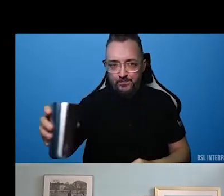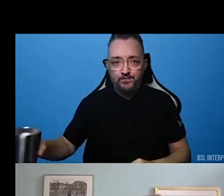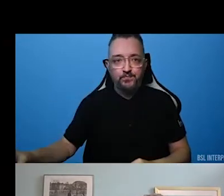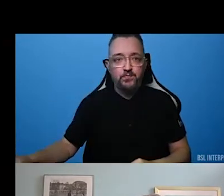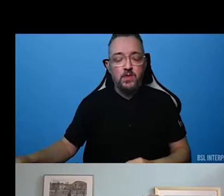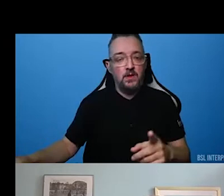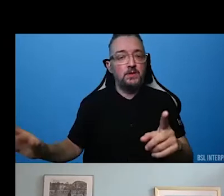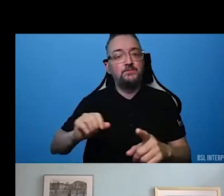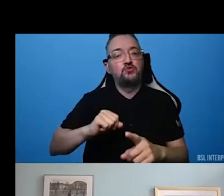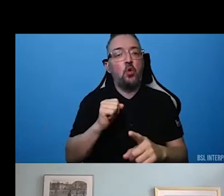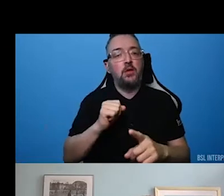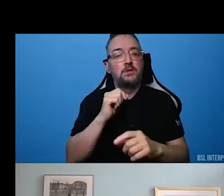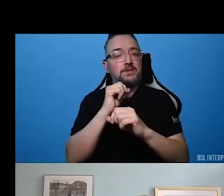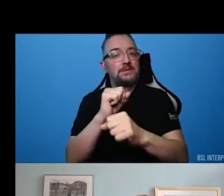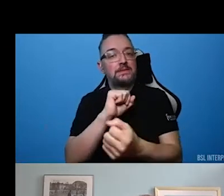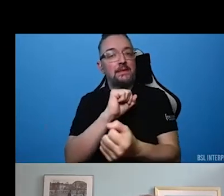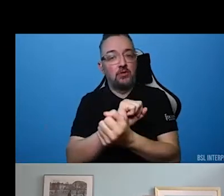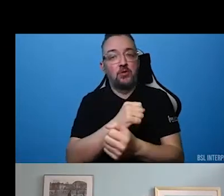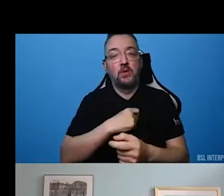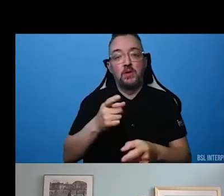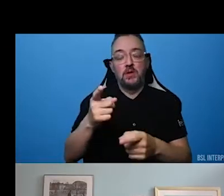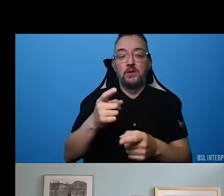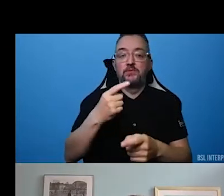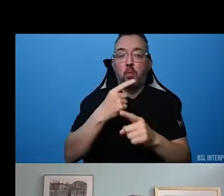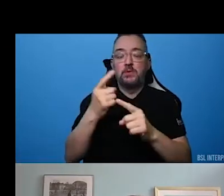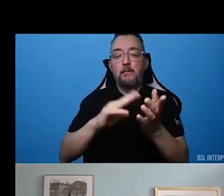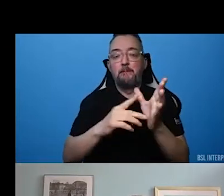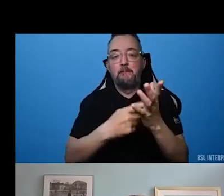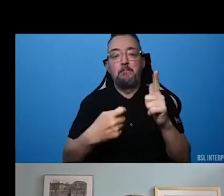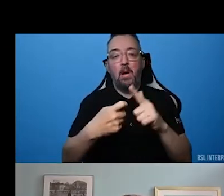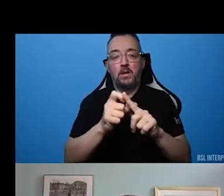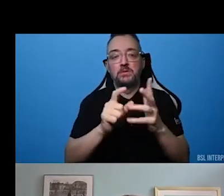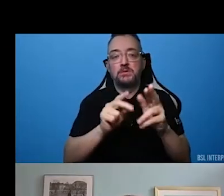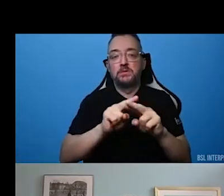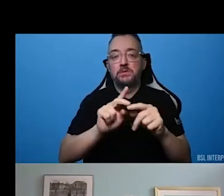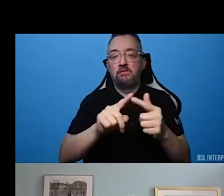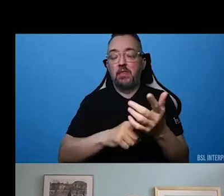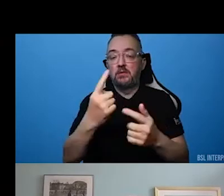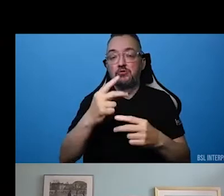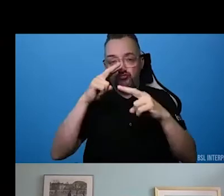for which we rely very much on Mark Duffill's research. Who showed that there were comparatively few